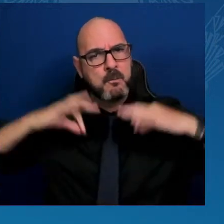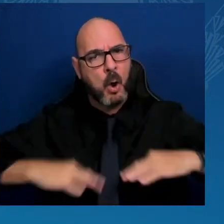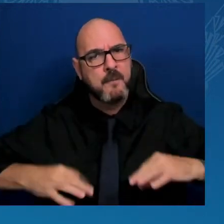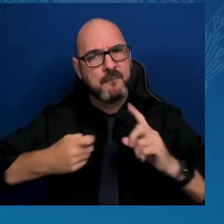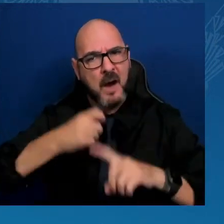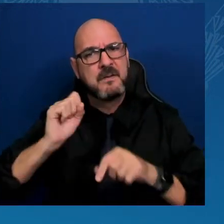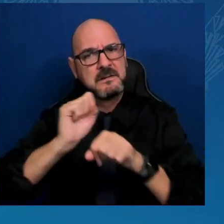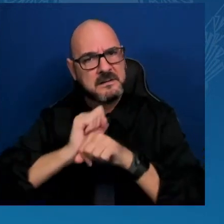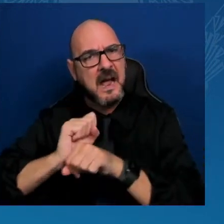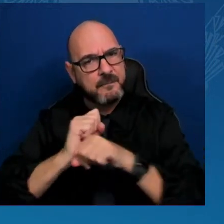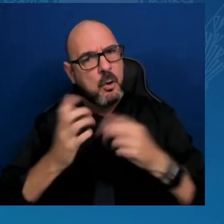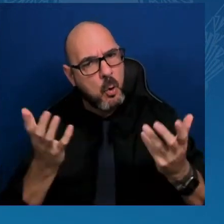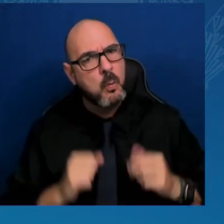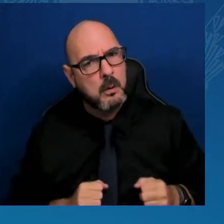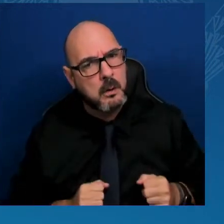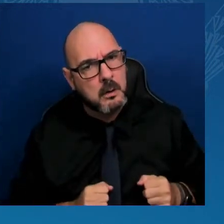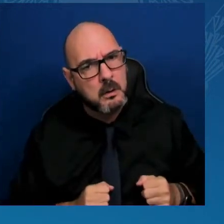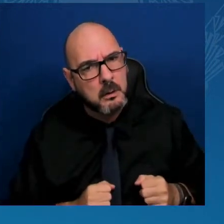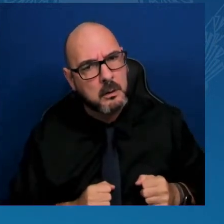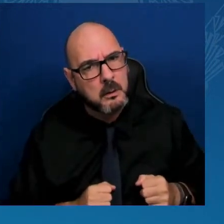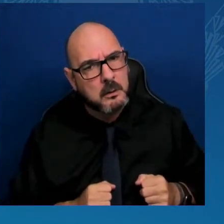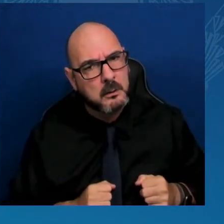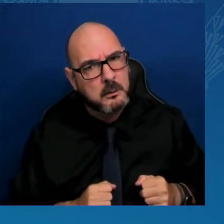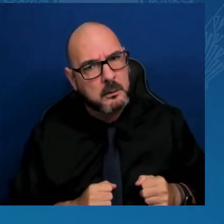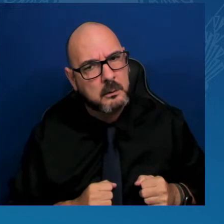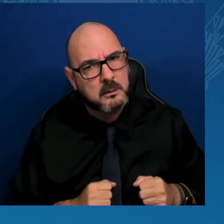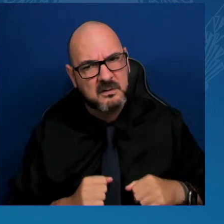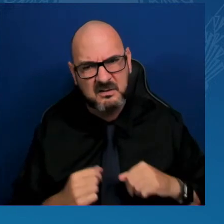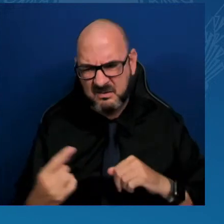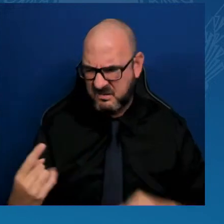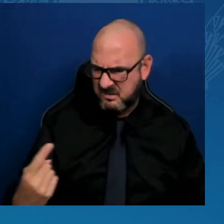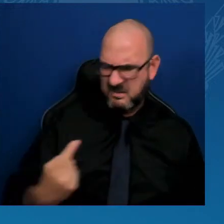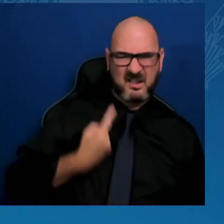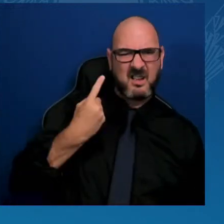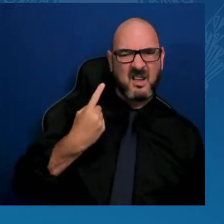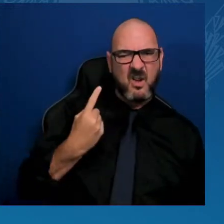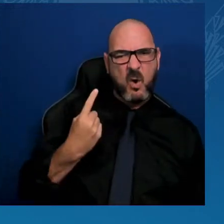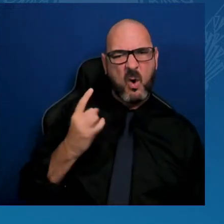They insult us in an attempt to gaslight us